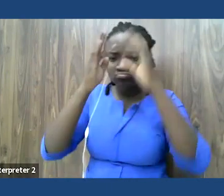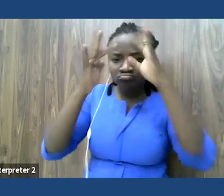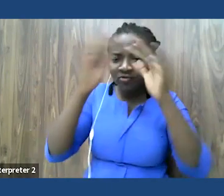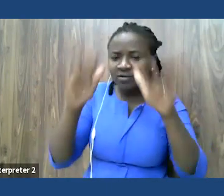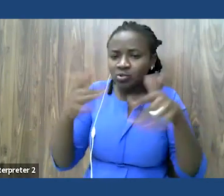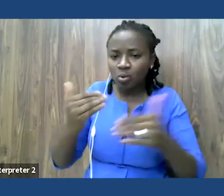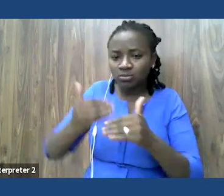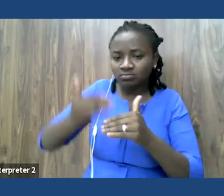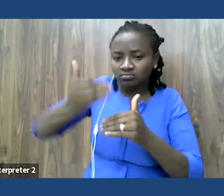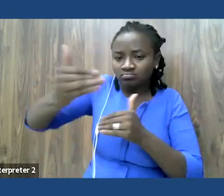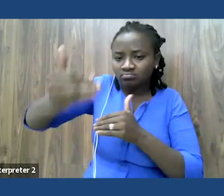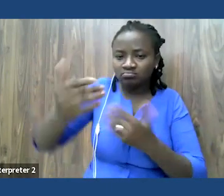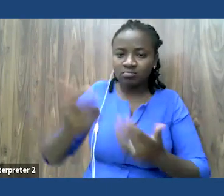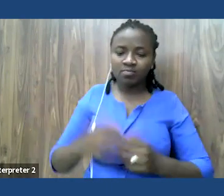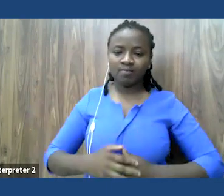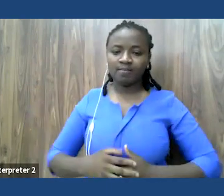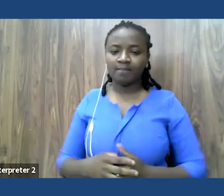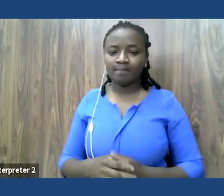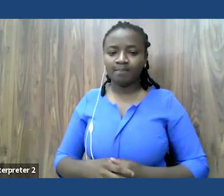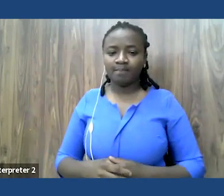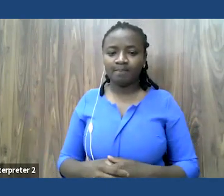Thank you, Frances.